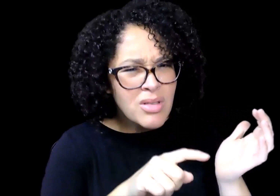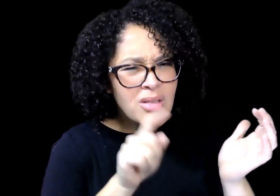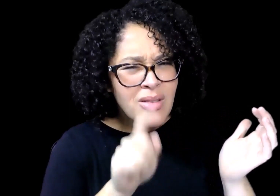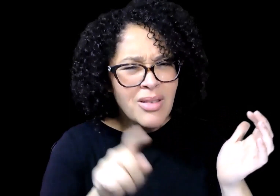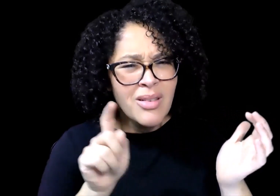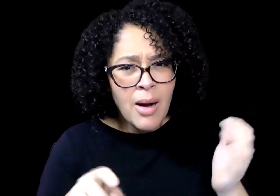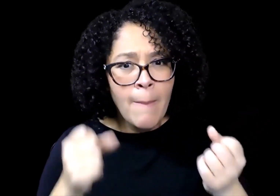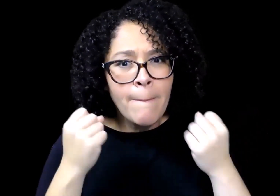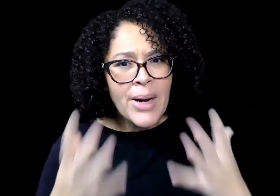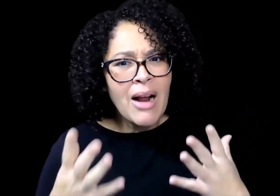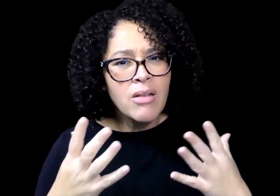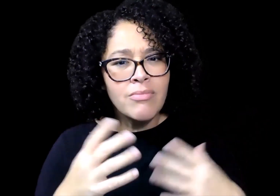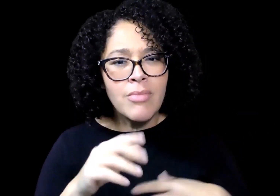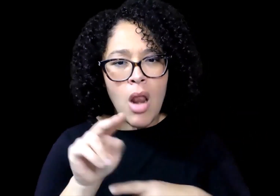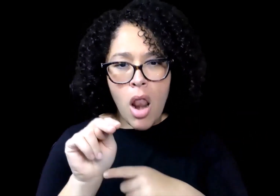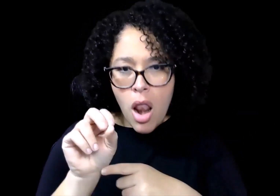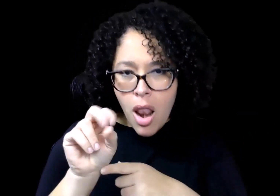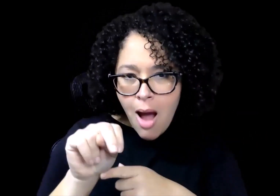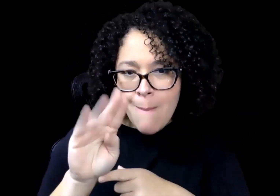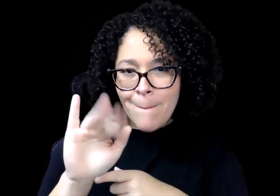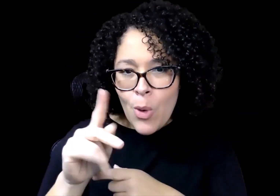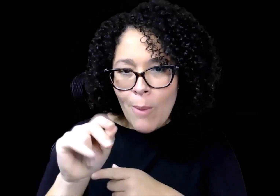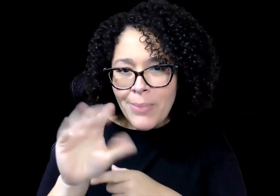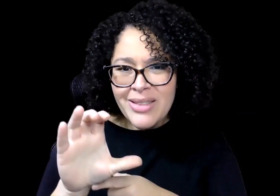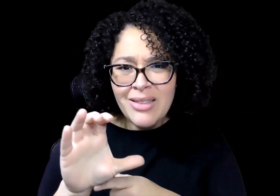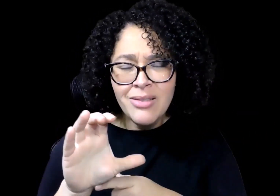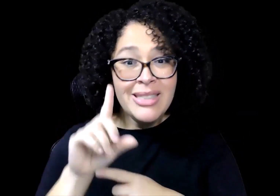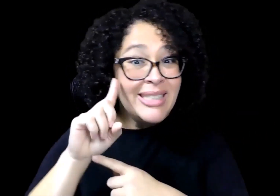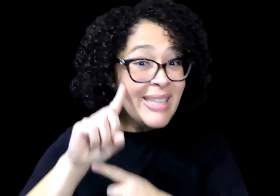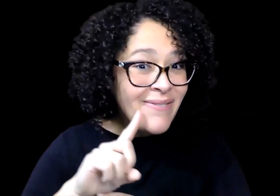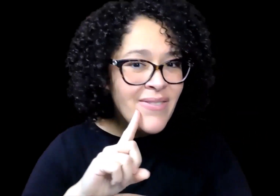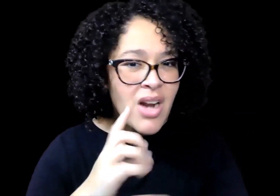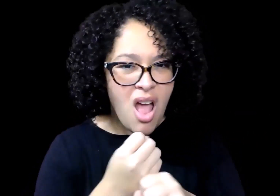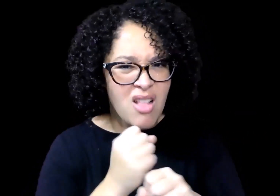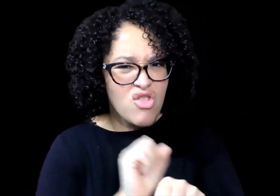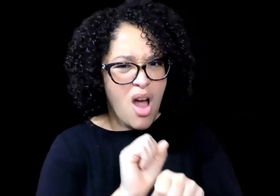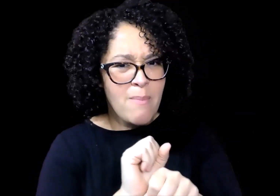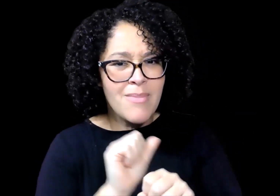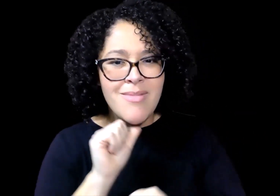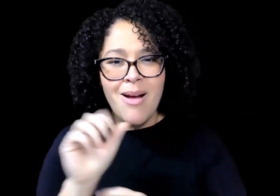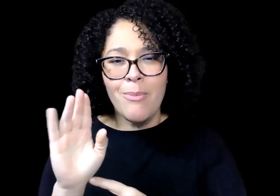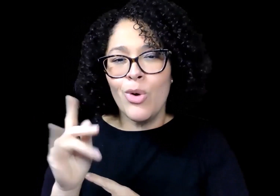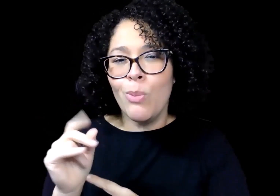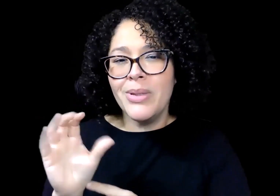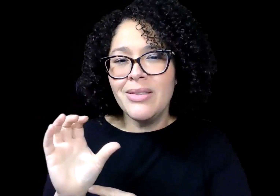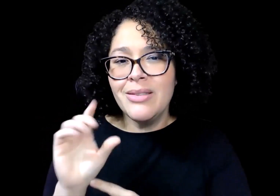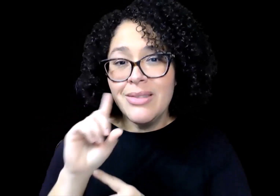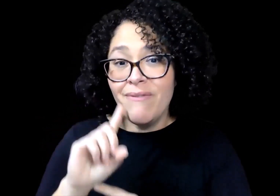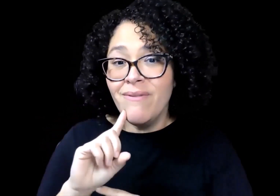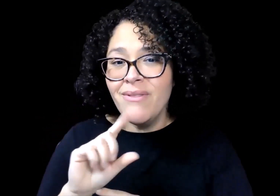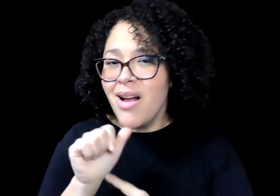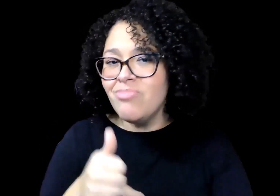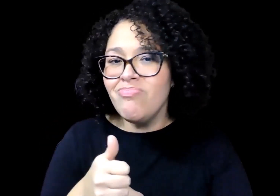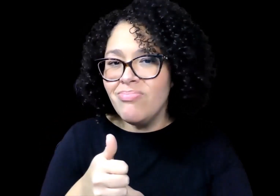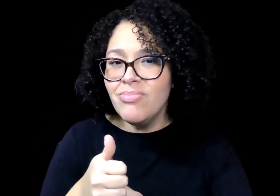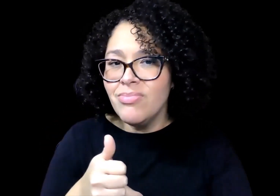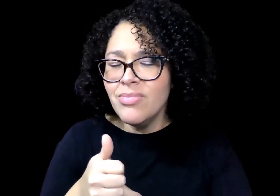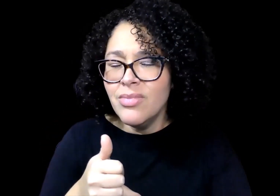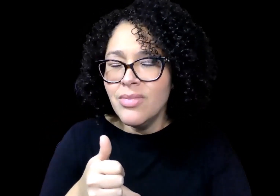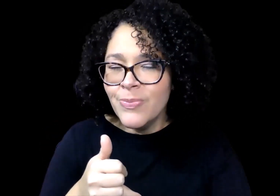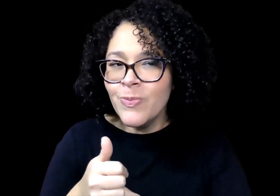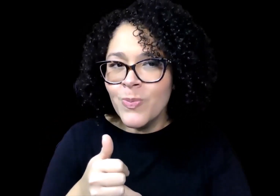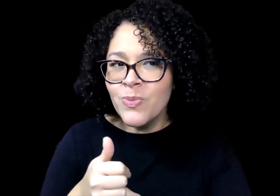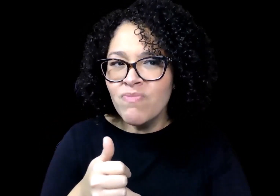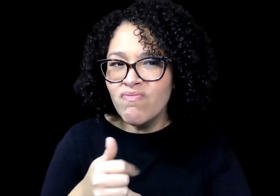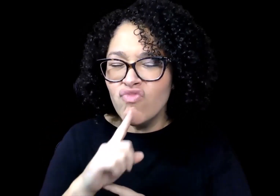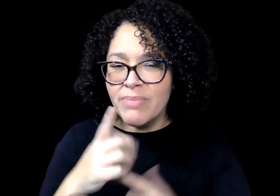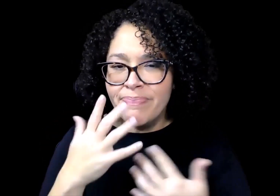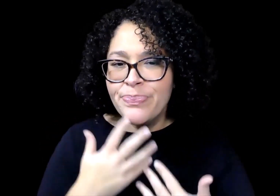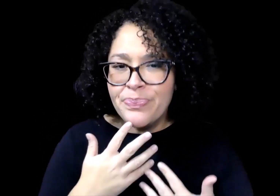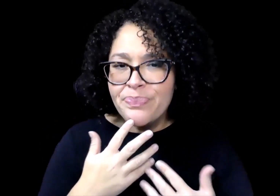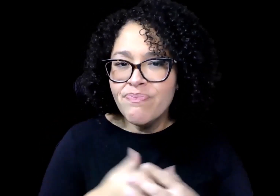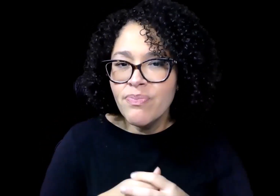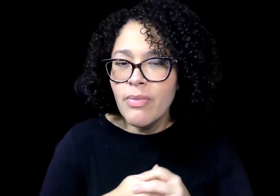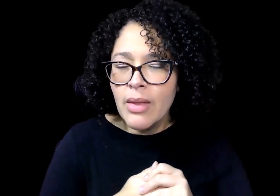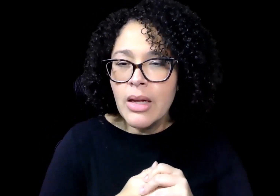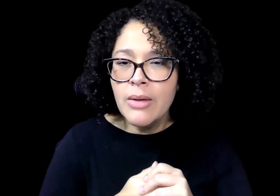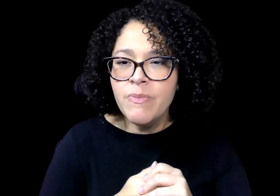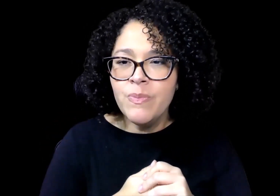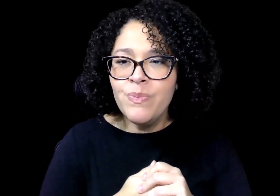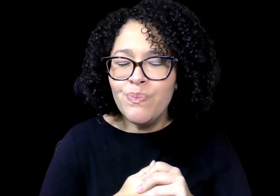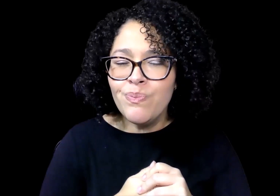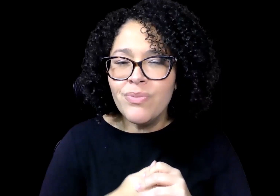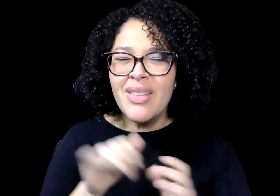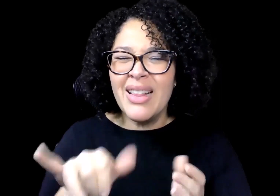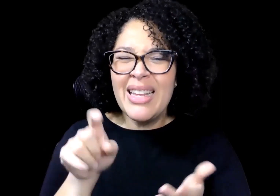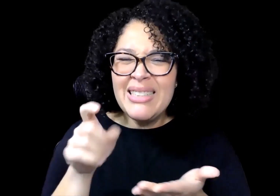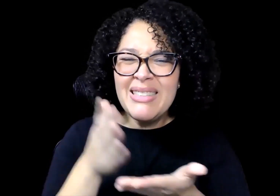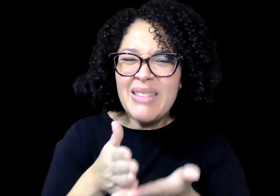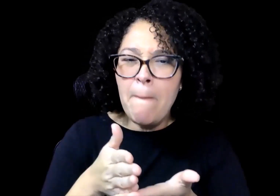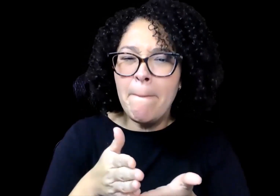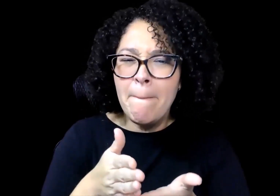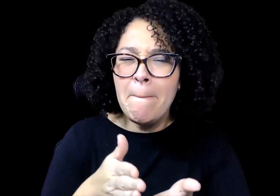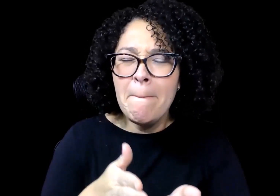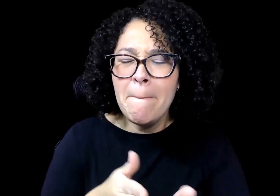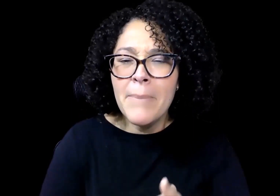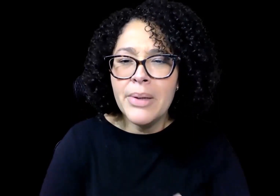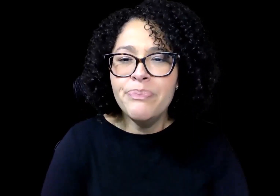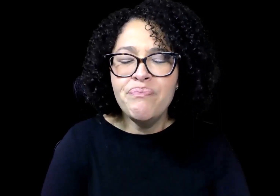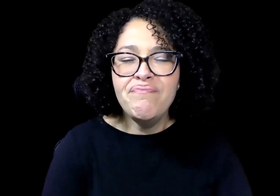but I'm noticing more and more these are non-BIPOC deaf people that's really sad and it needs to stop